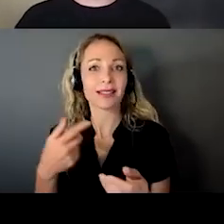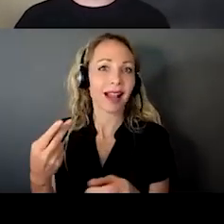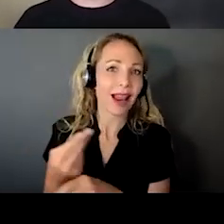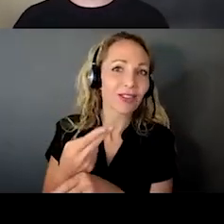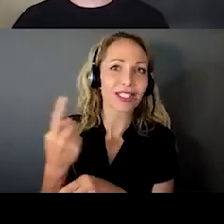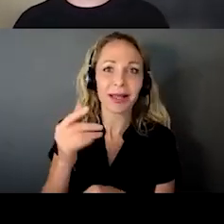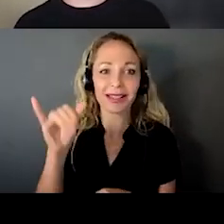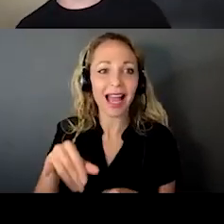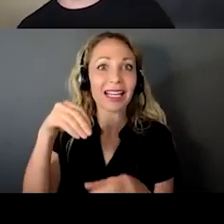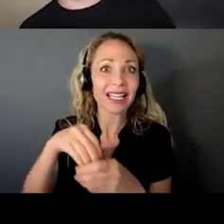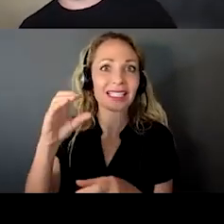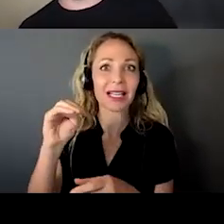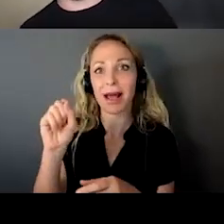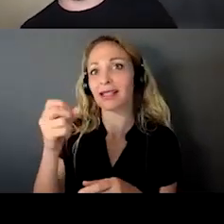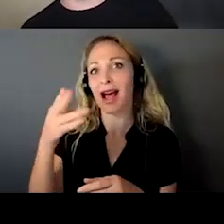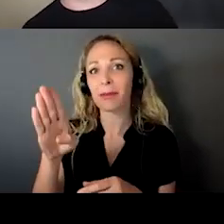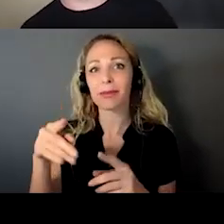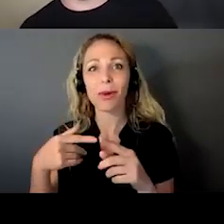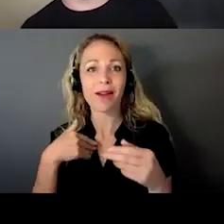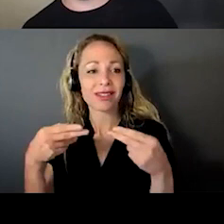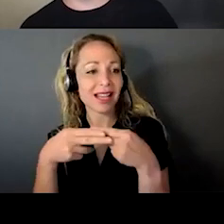SHOW FROM DIFFERENT PICTURES. COMING FROM ONE FIELD.